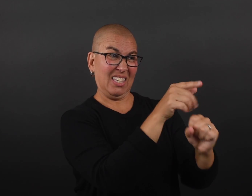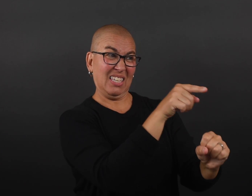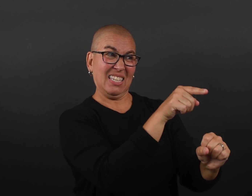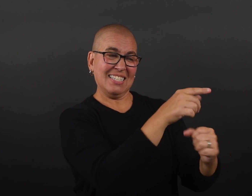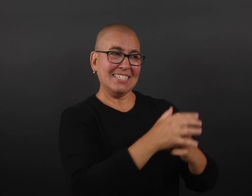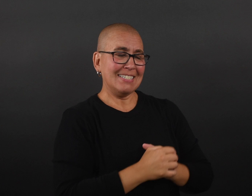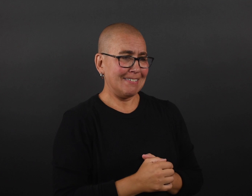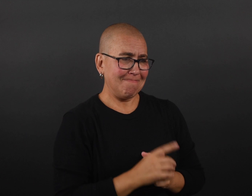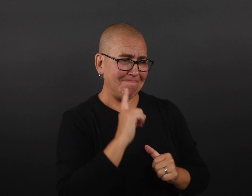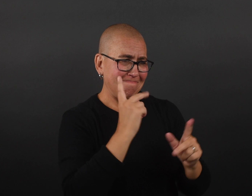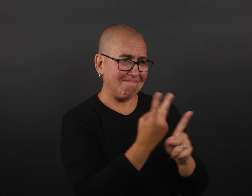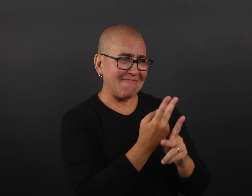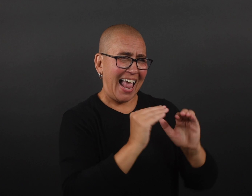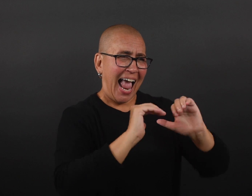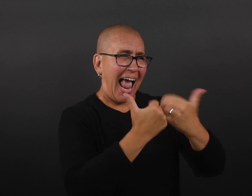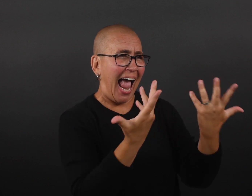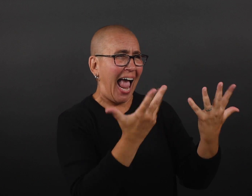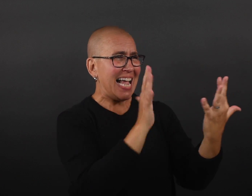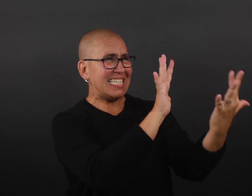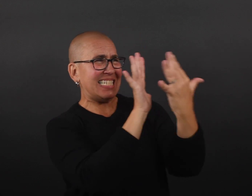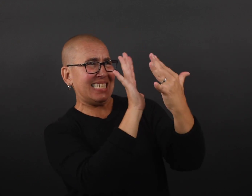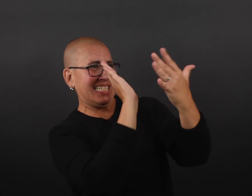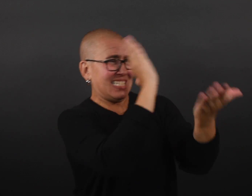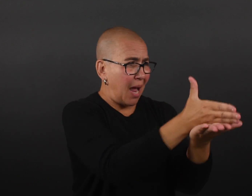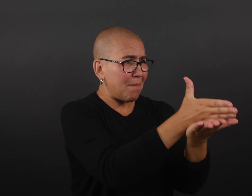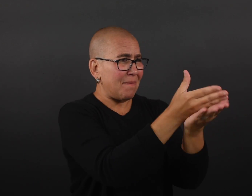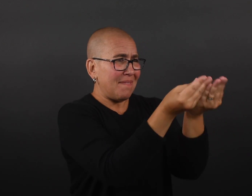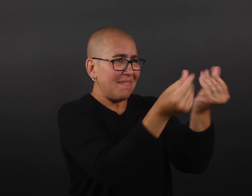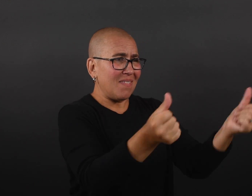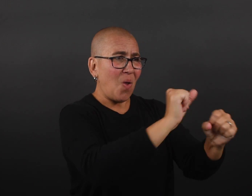The vaccines are the way we fight back against the virus.